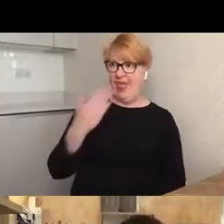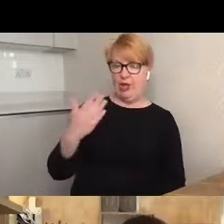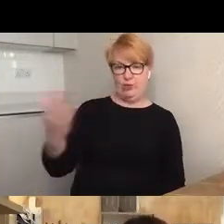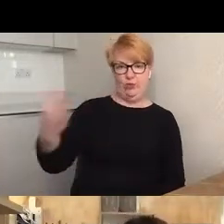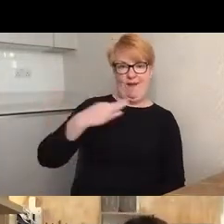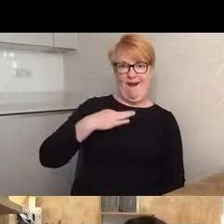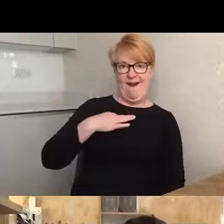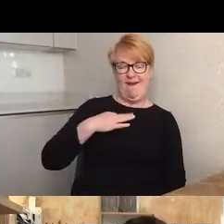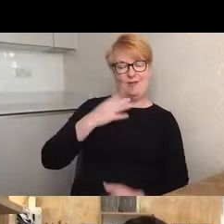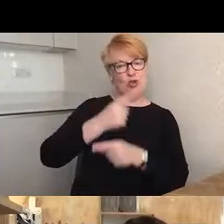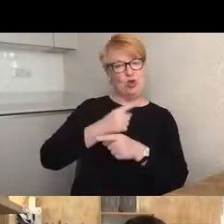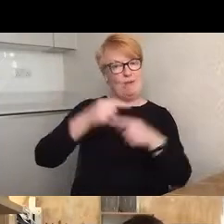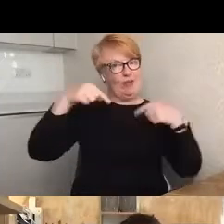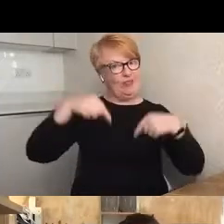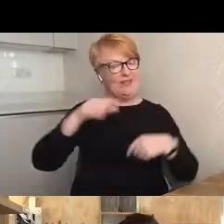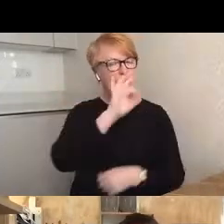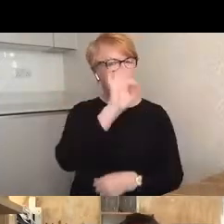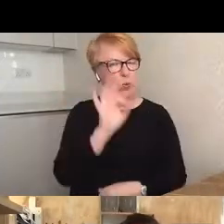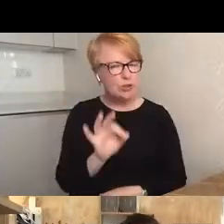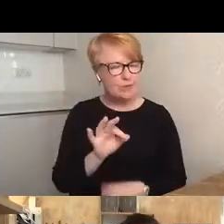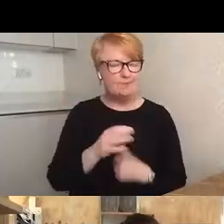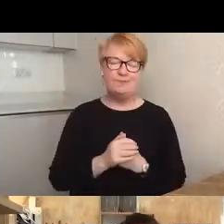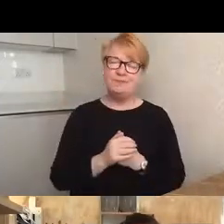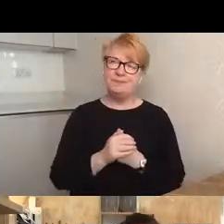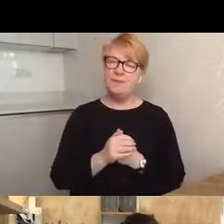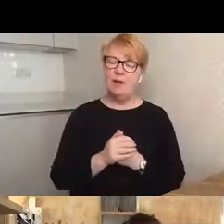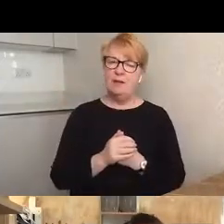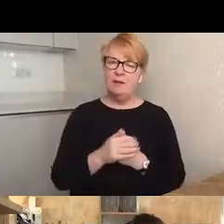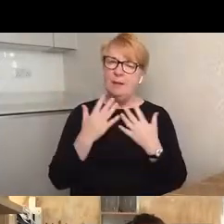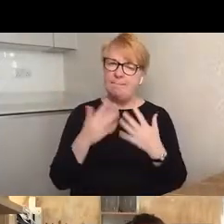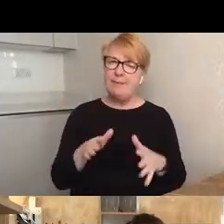And I spent quite a bit of time with it as a question and that